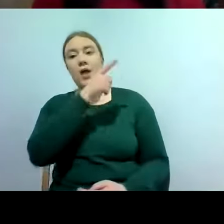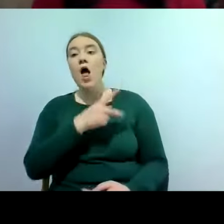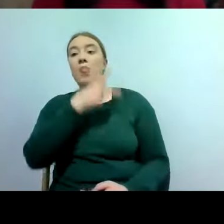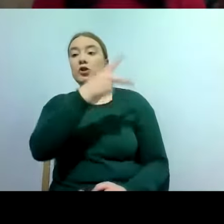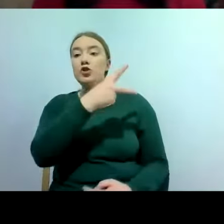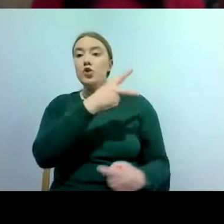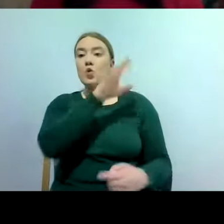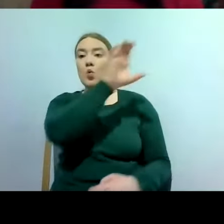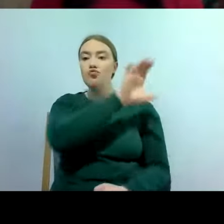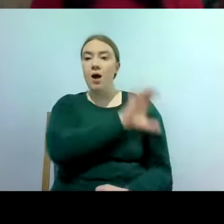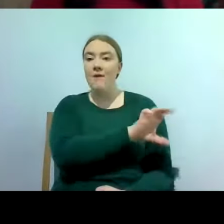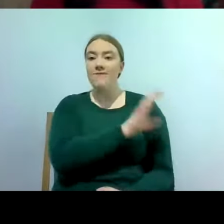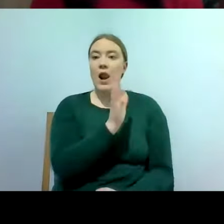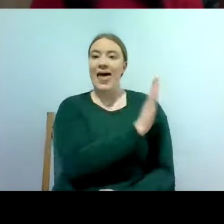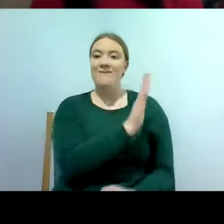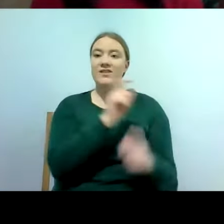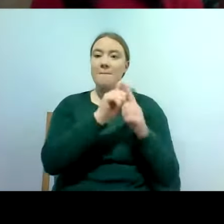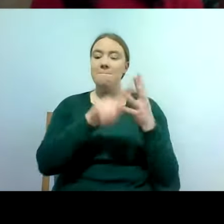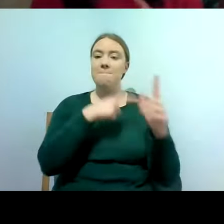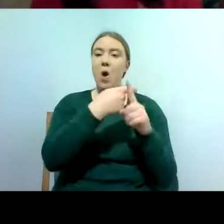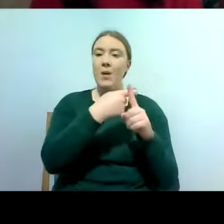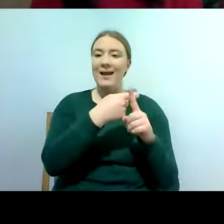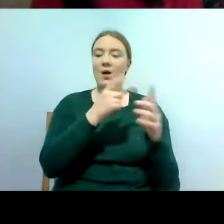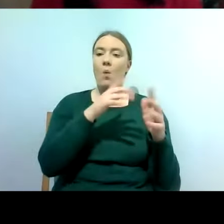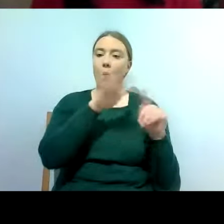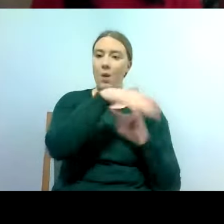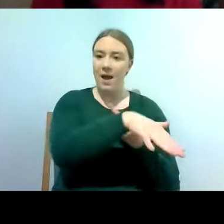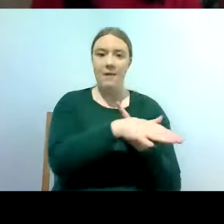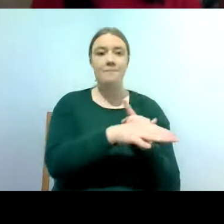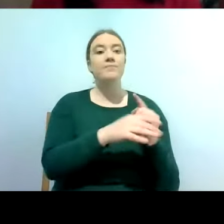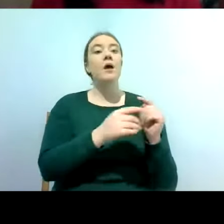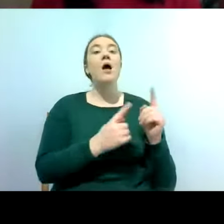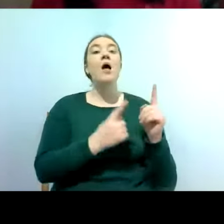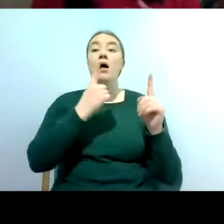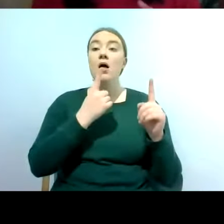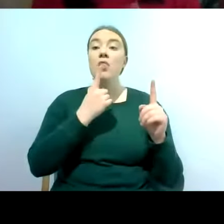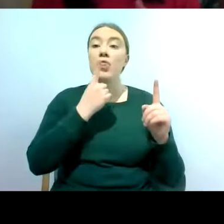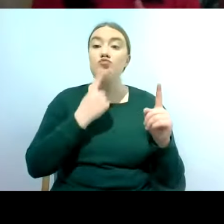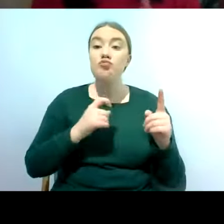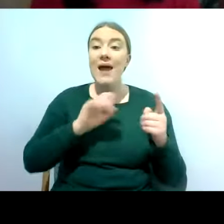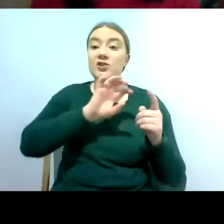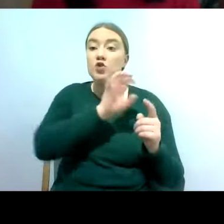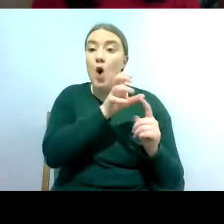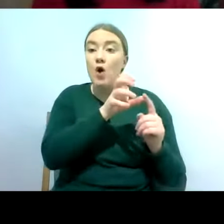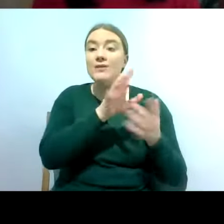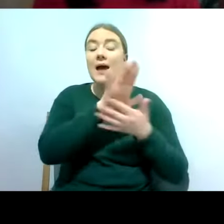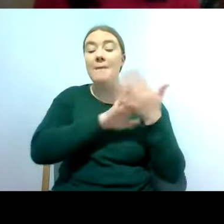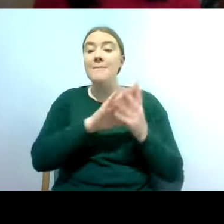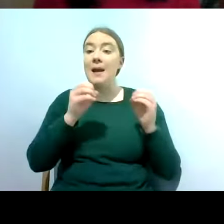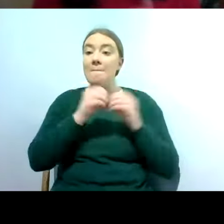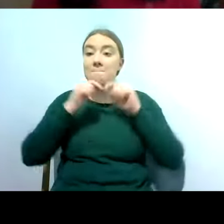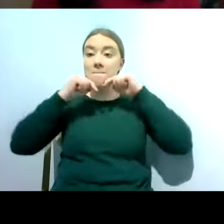and the top one is 2015. so the red dots are where a barbel has approached the weir but not